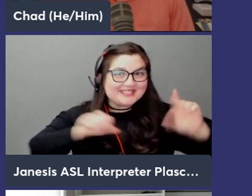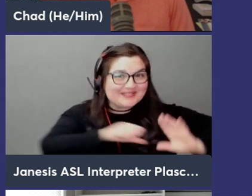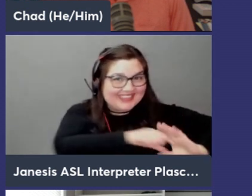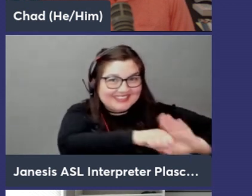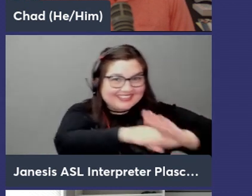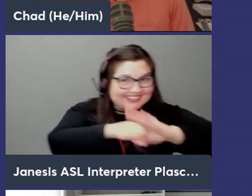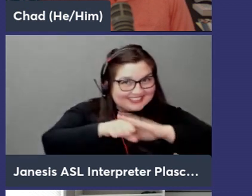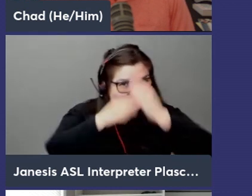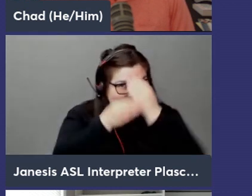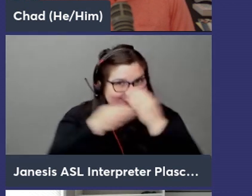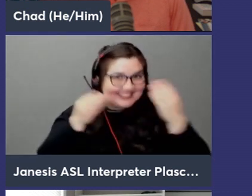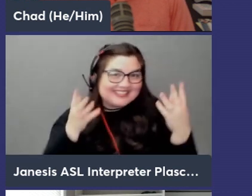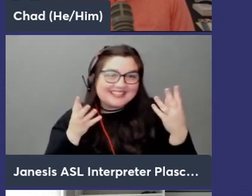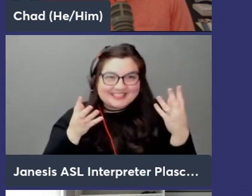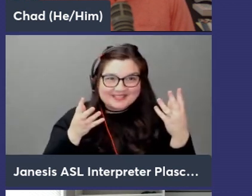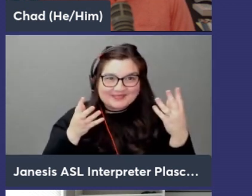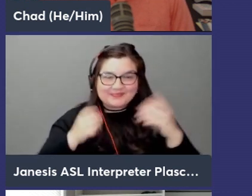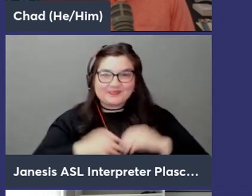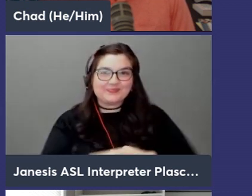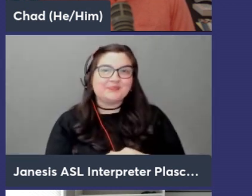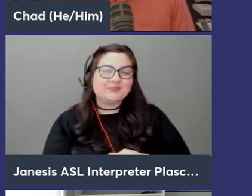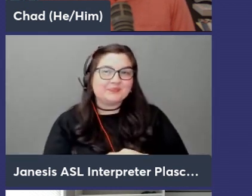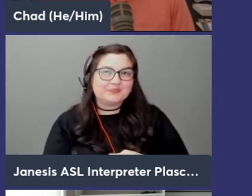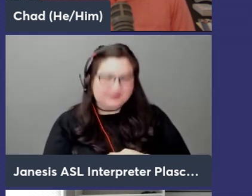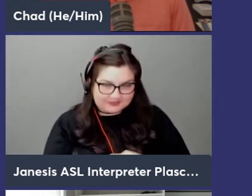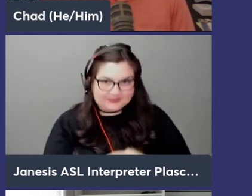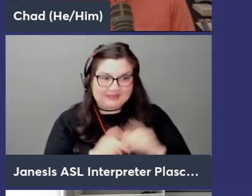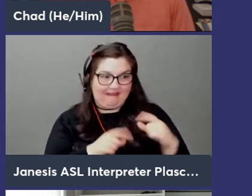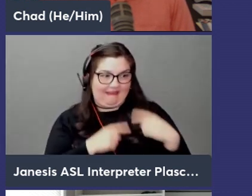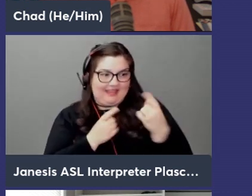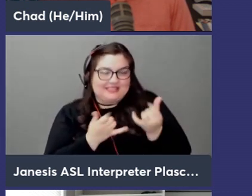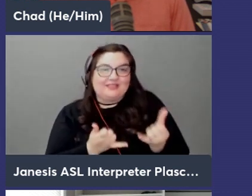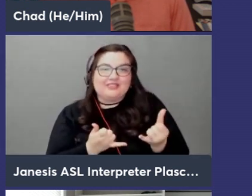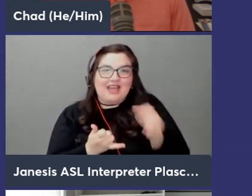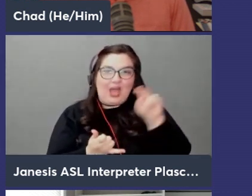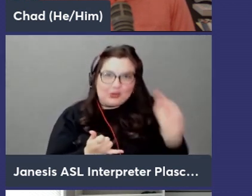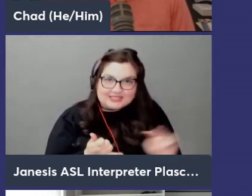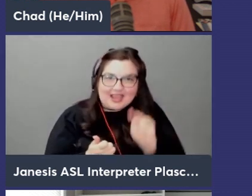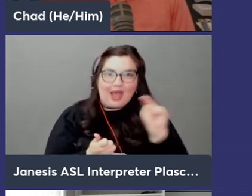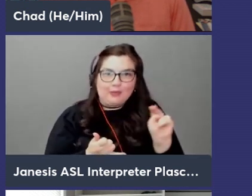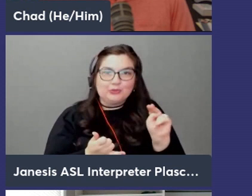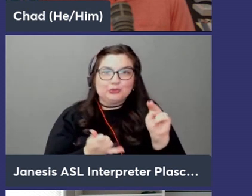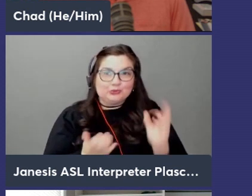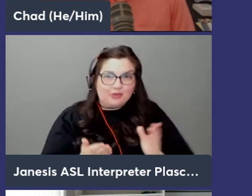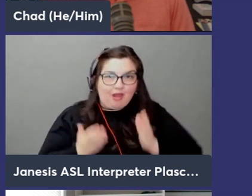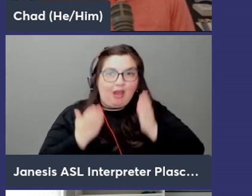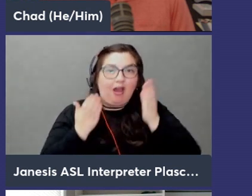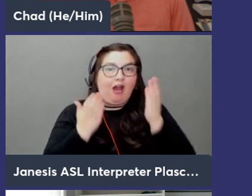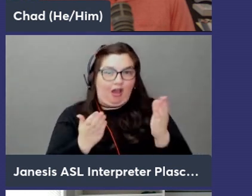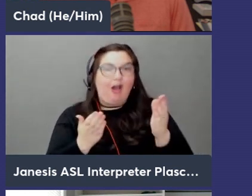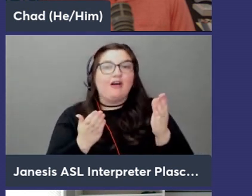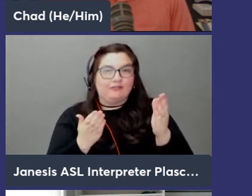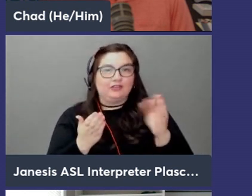which is that as of now, Neptune actually now offers a free trial offer for this.